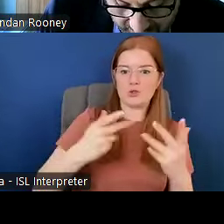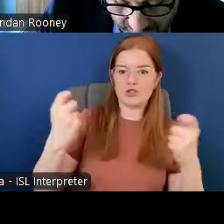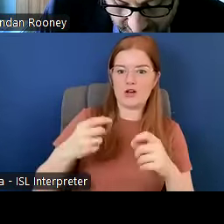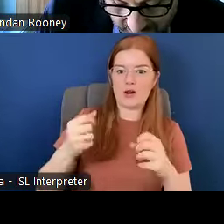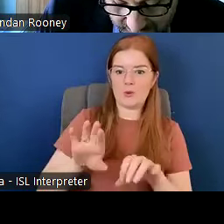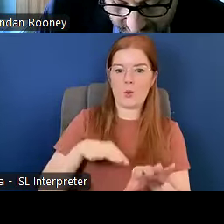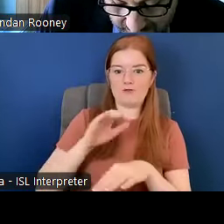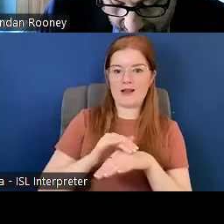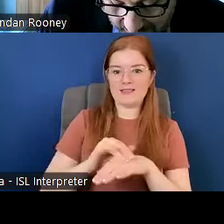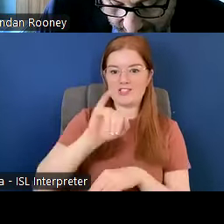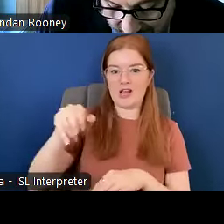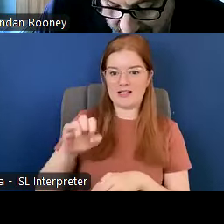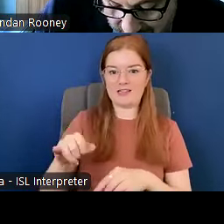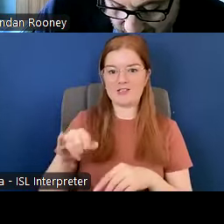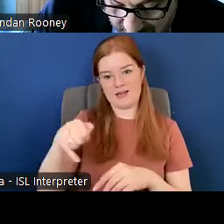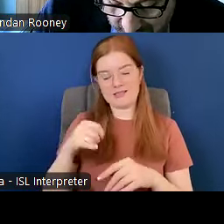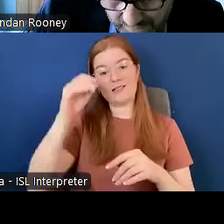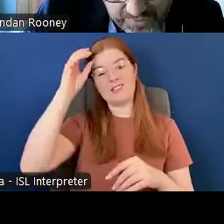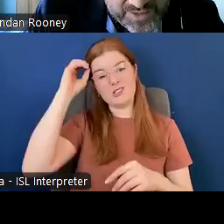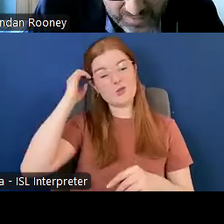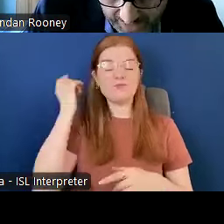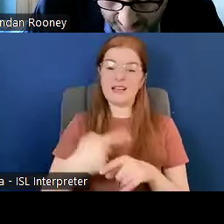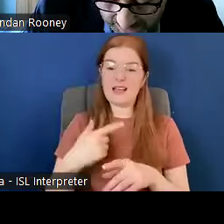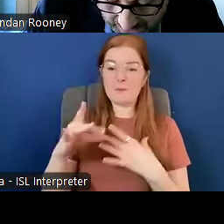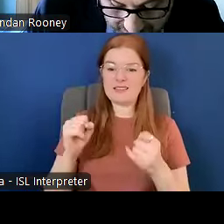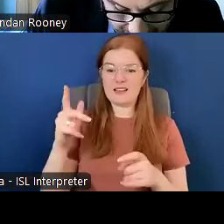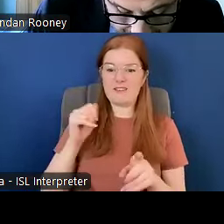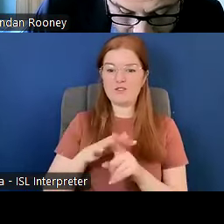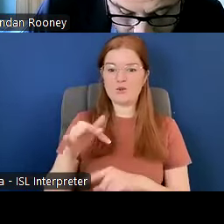friend, Mainie Jellett. Again, this suggested the influence of Albert Gleizes, who